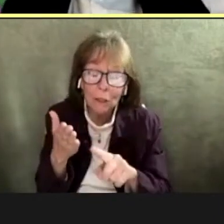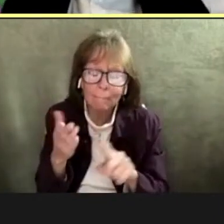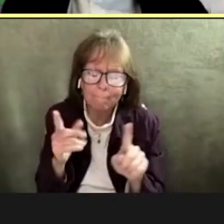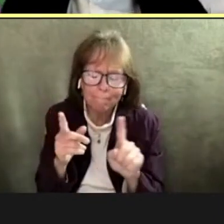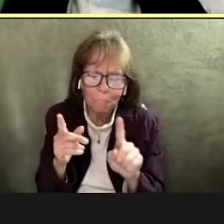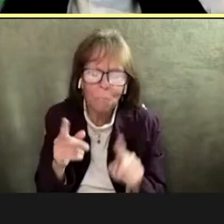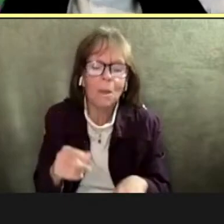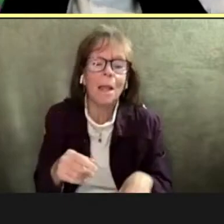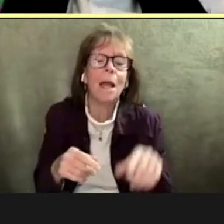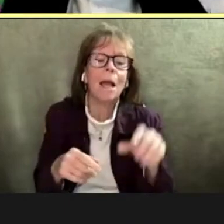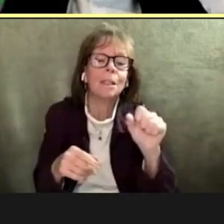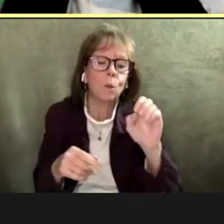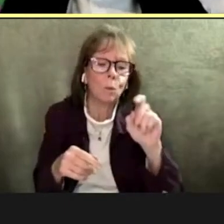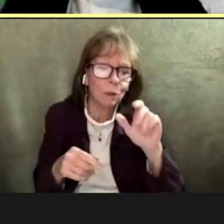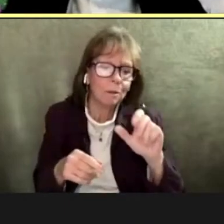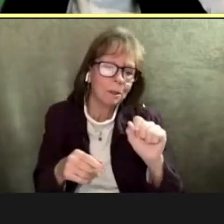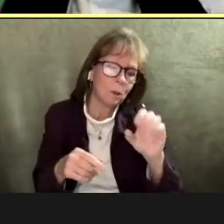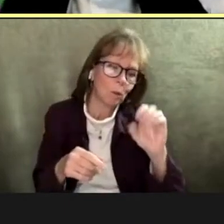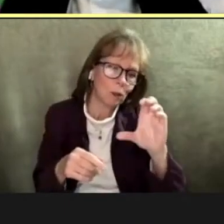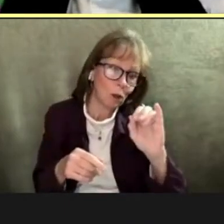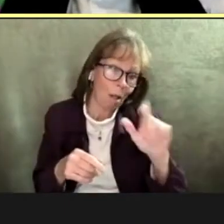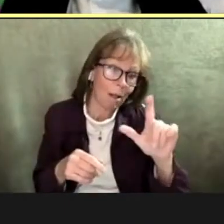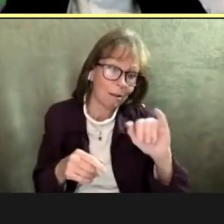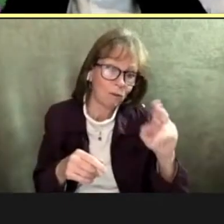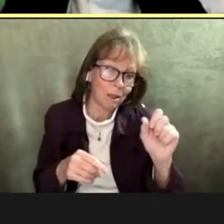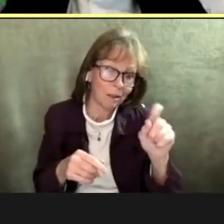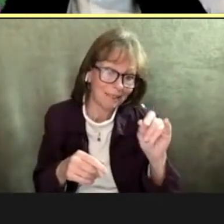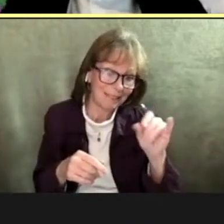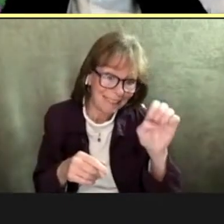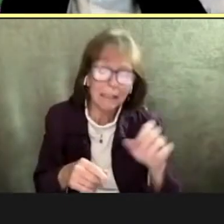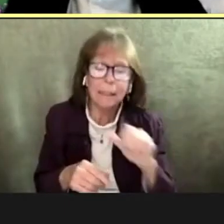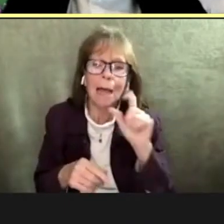it's important not just to share it's stats and research.